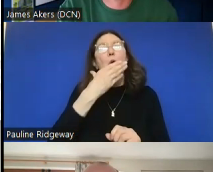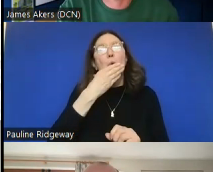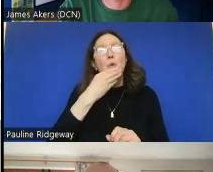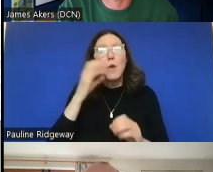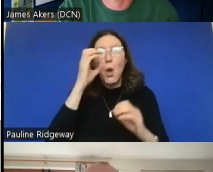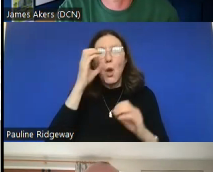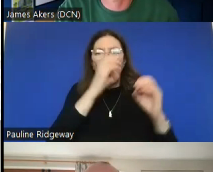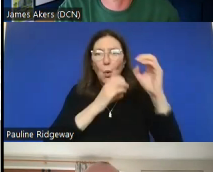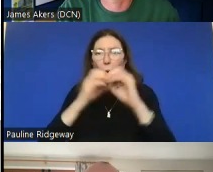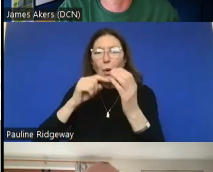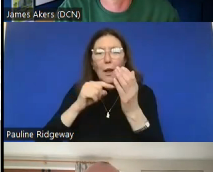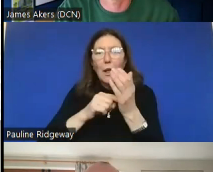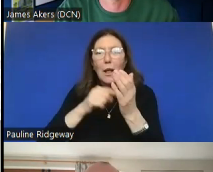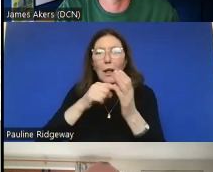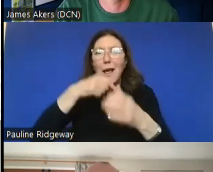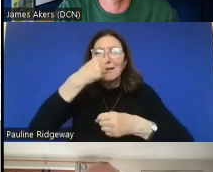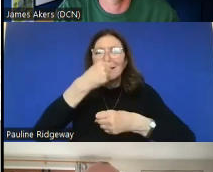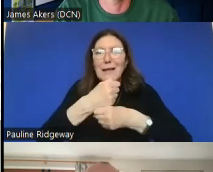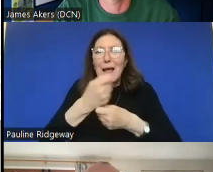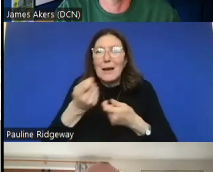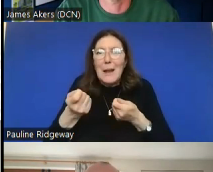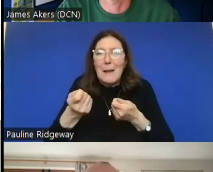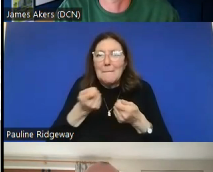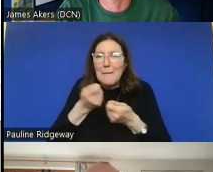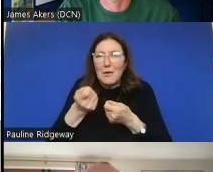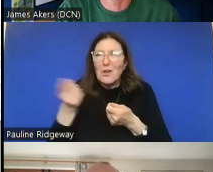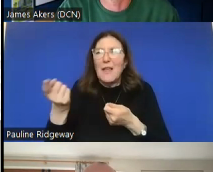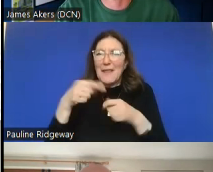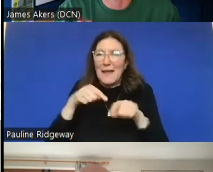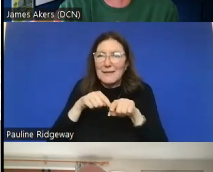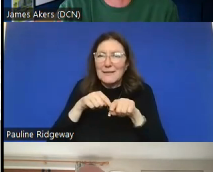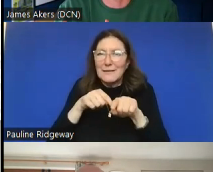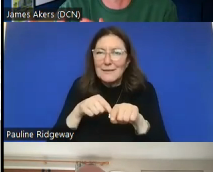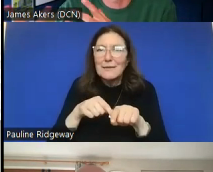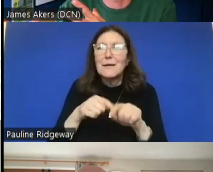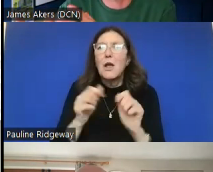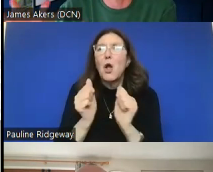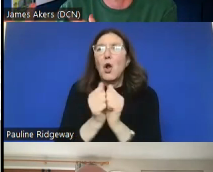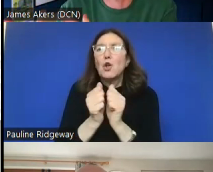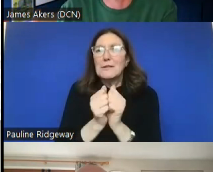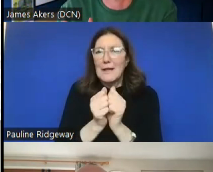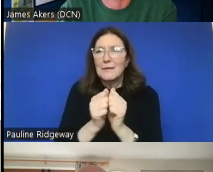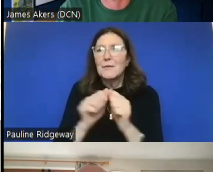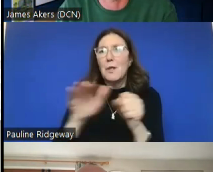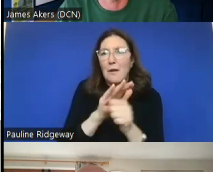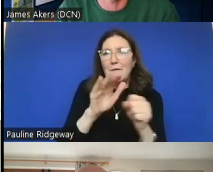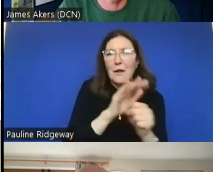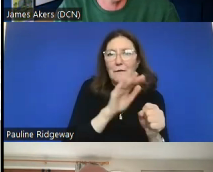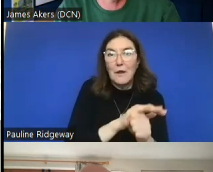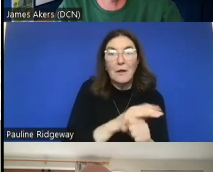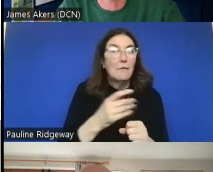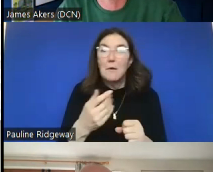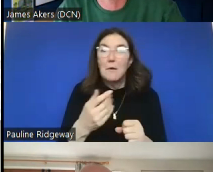that you want to pass through to do Google Analytics 4, as well as the other advertising things that you might be running as well.